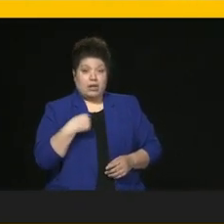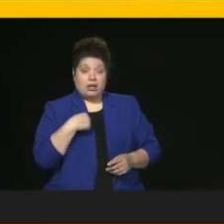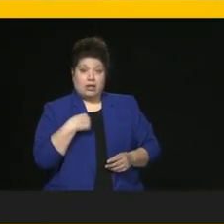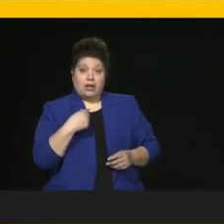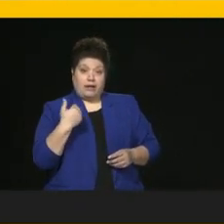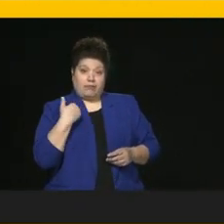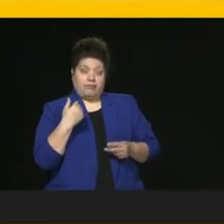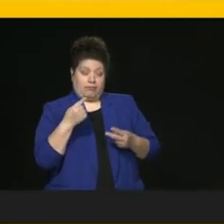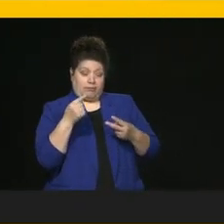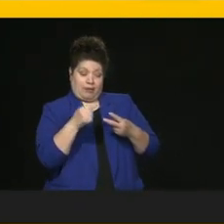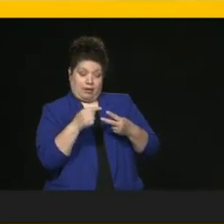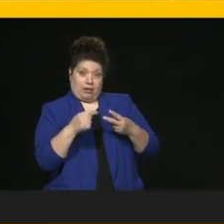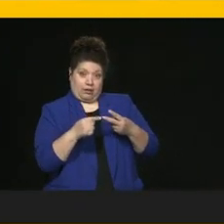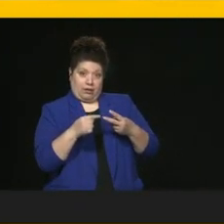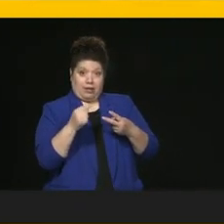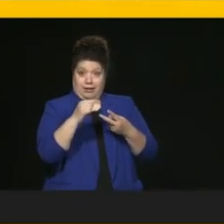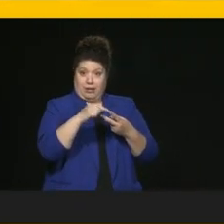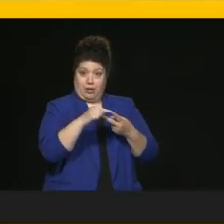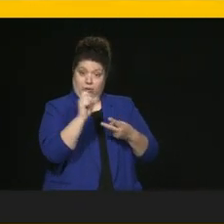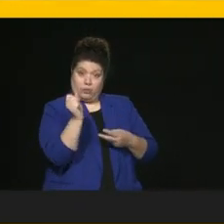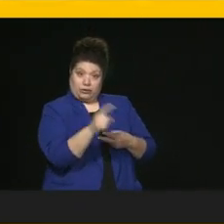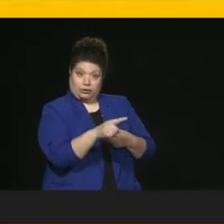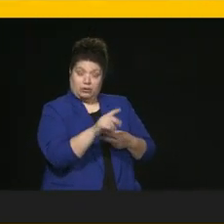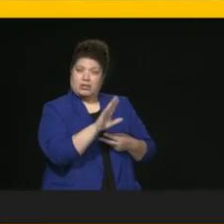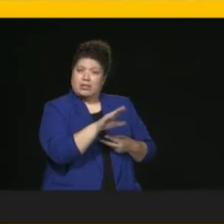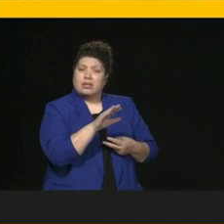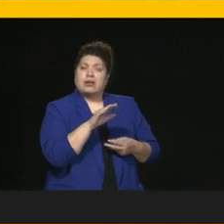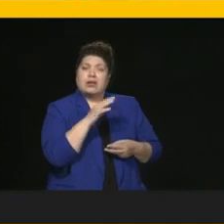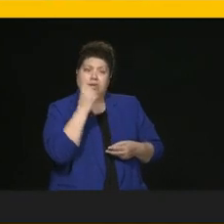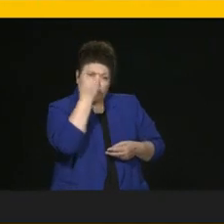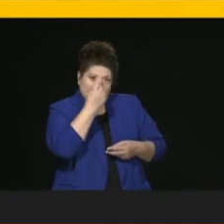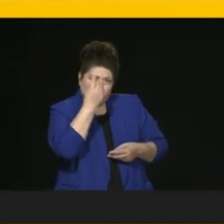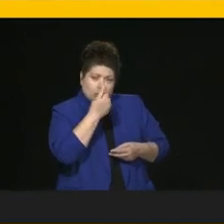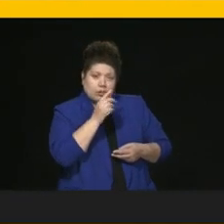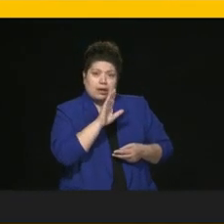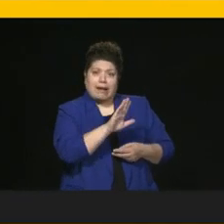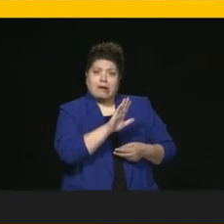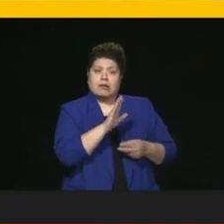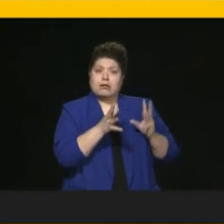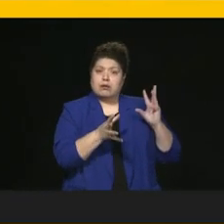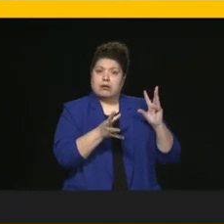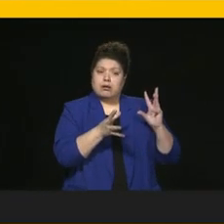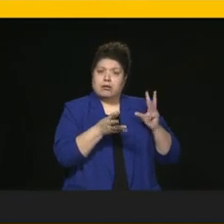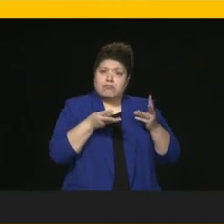Reporter: FOLLOW-UP QUESTION.